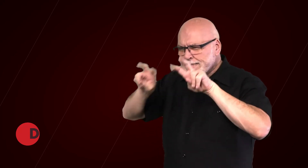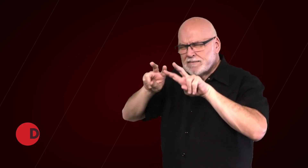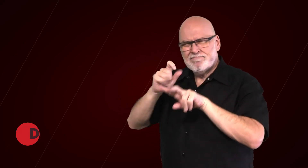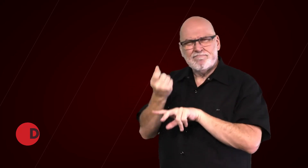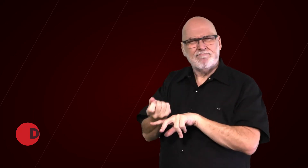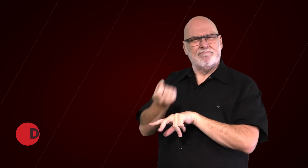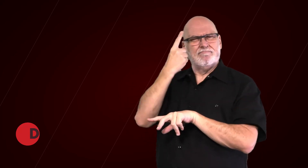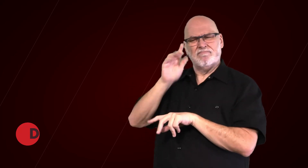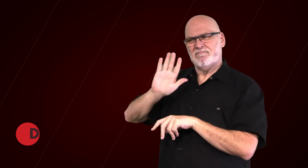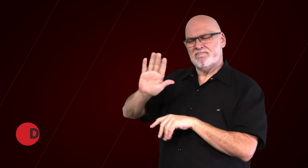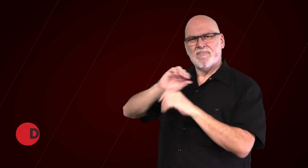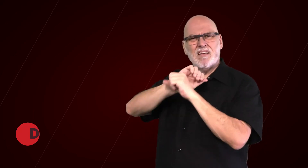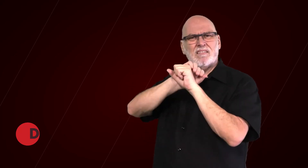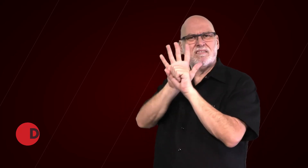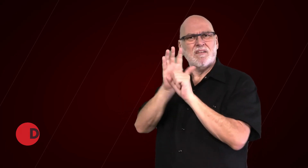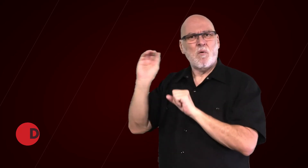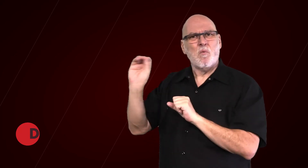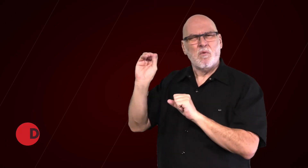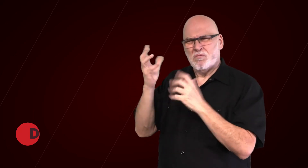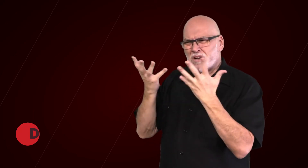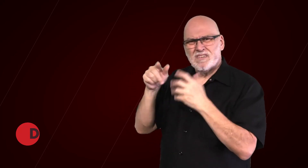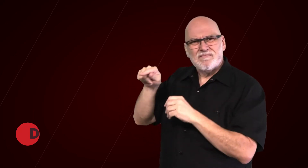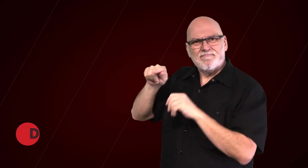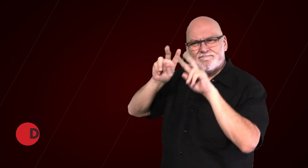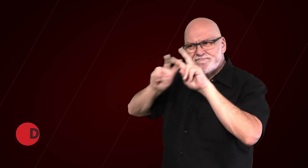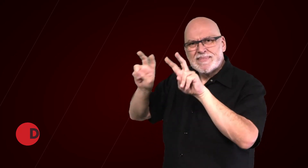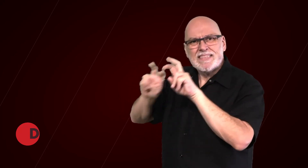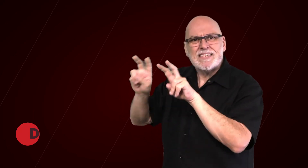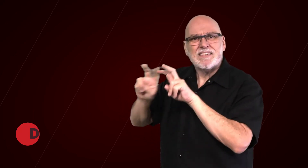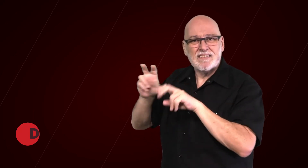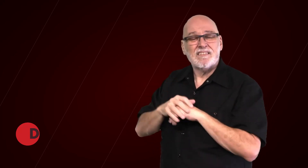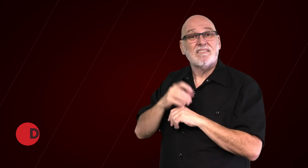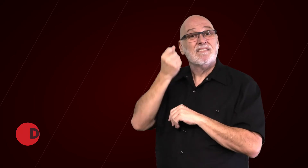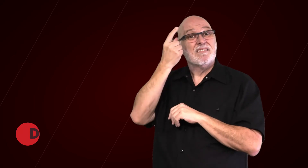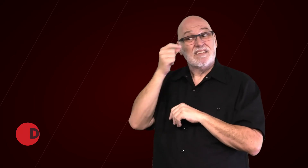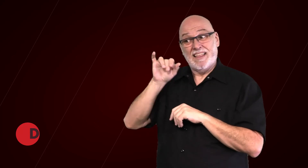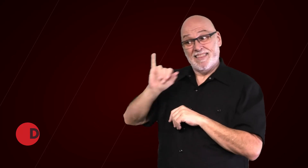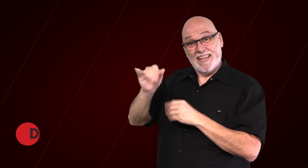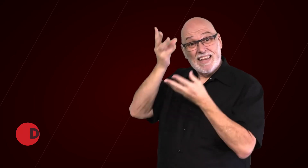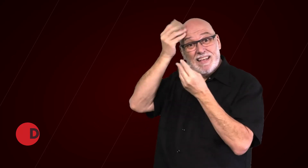are still conducting studies to better understand Omicron.